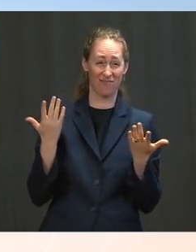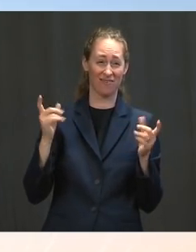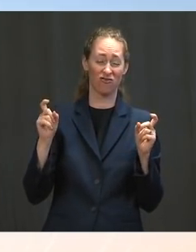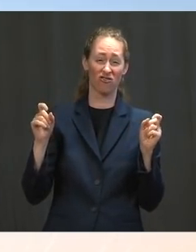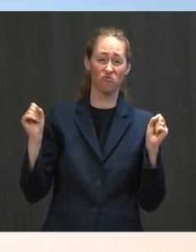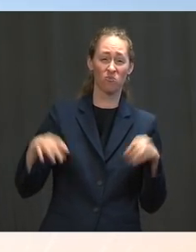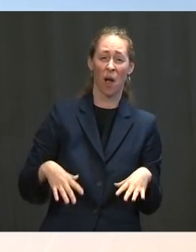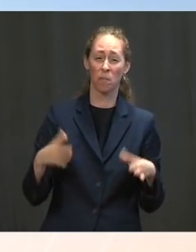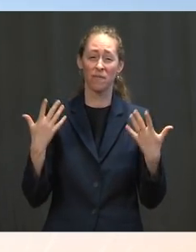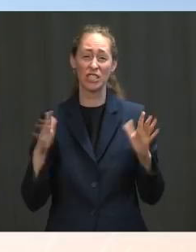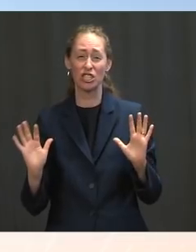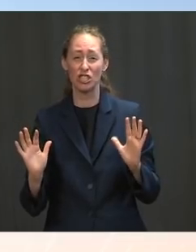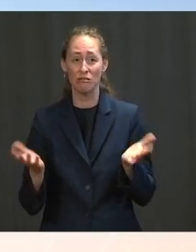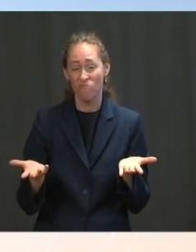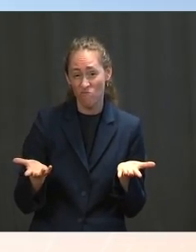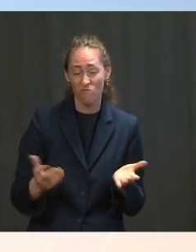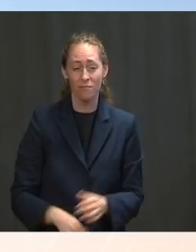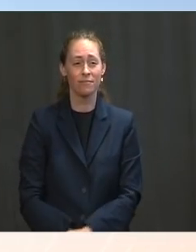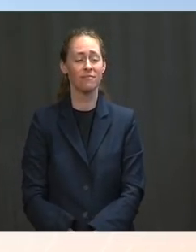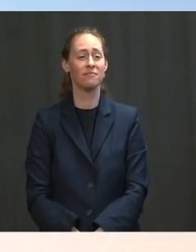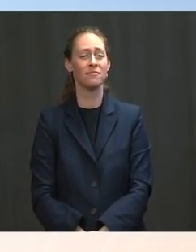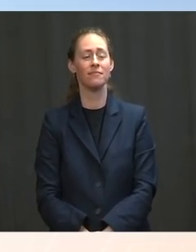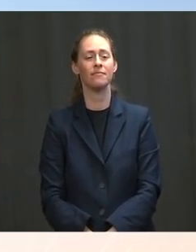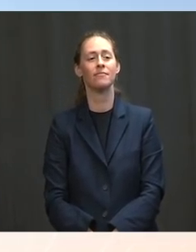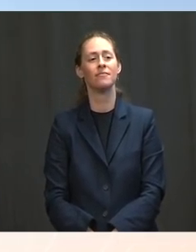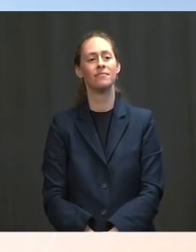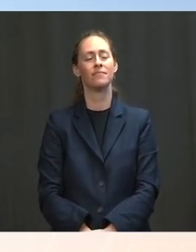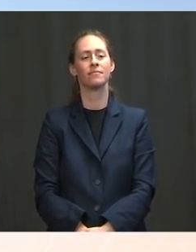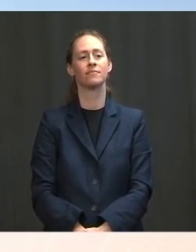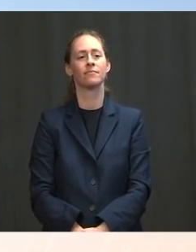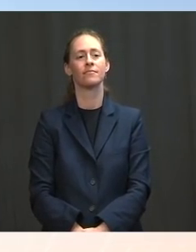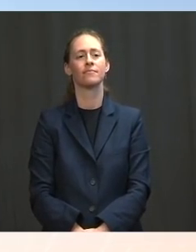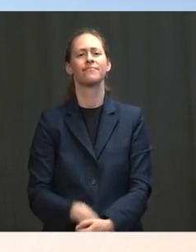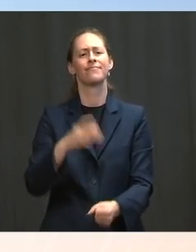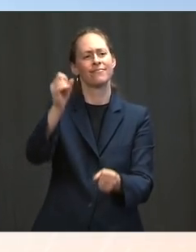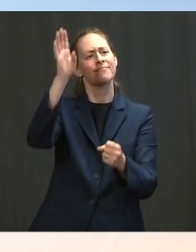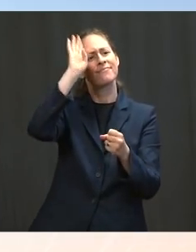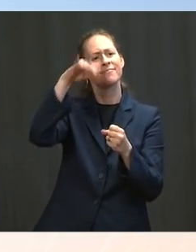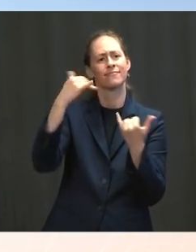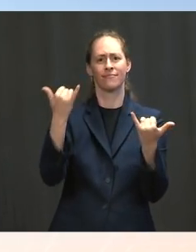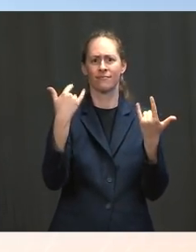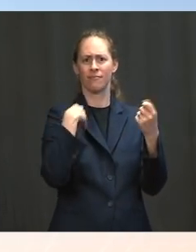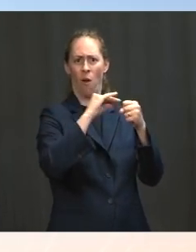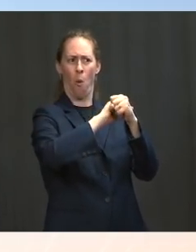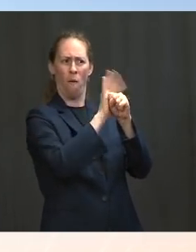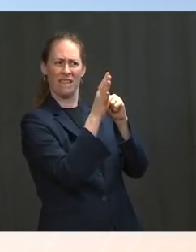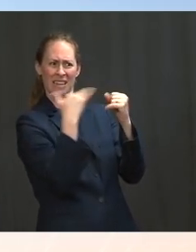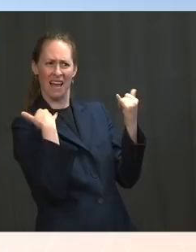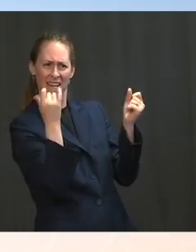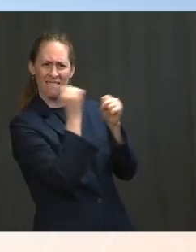at a certain phase in the vaccination process or in our fight against COVID, when we had more supply than we had demand,